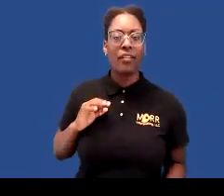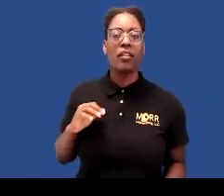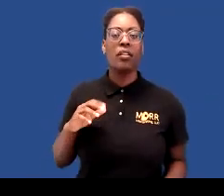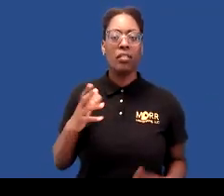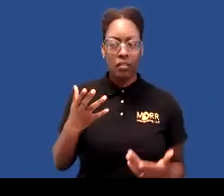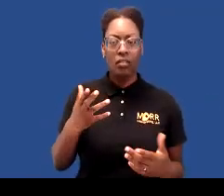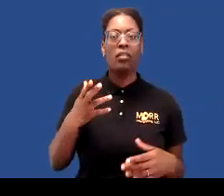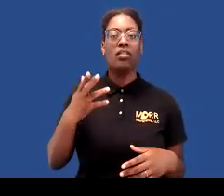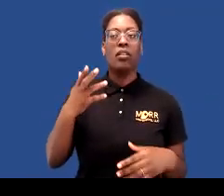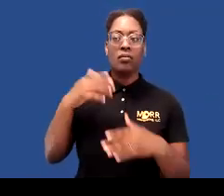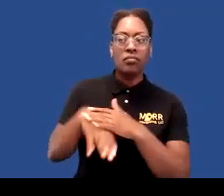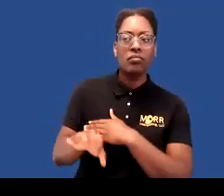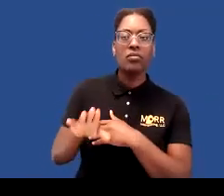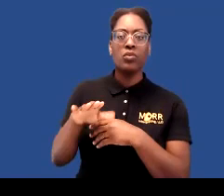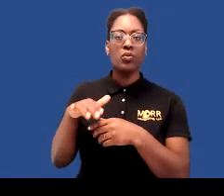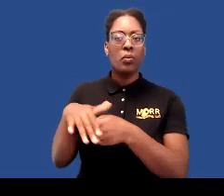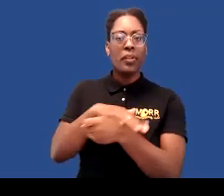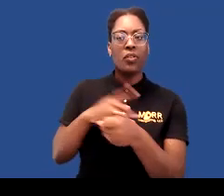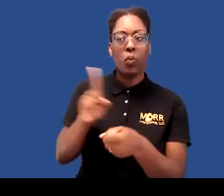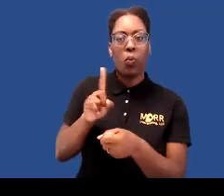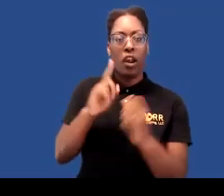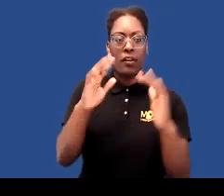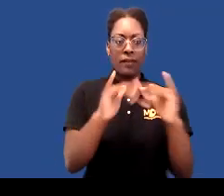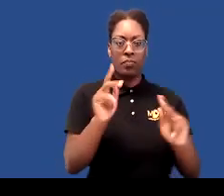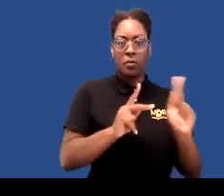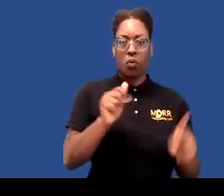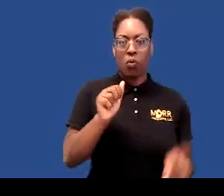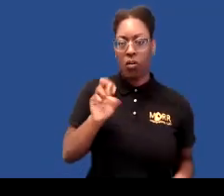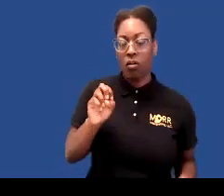so drawing on Black student unions or Hispanic student associations